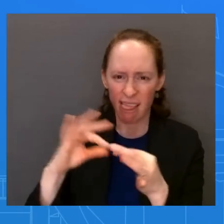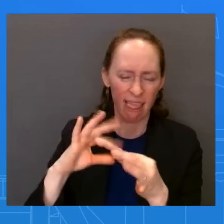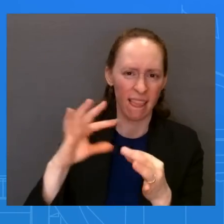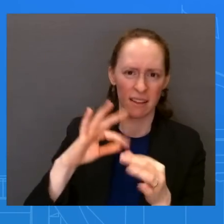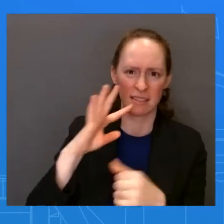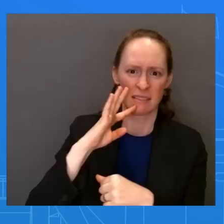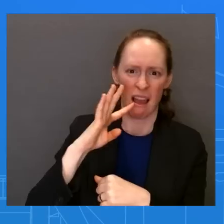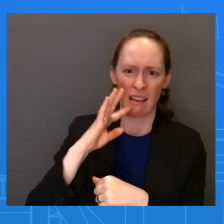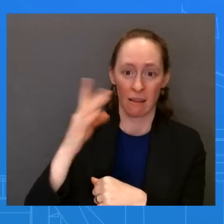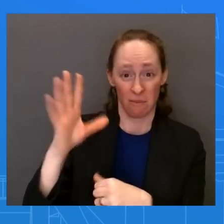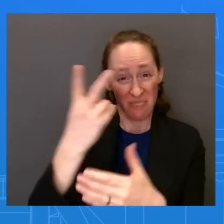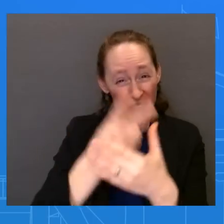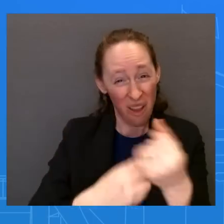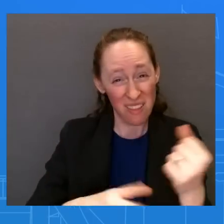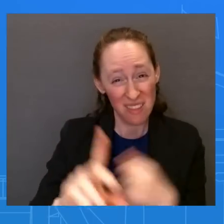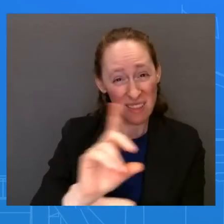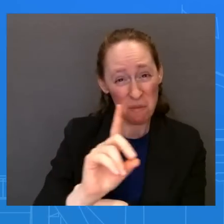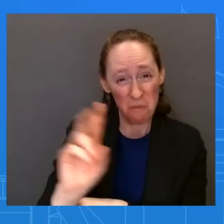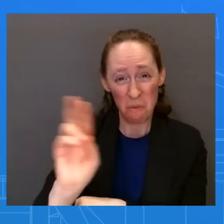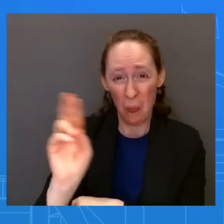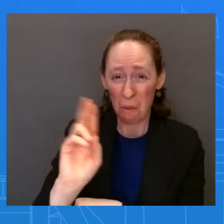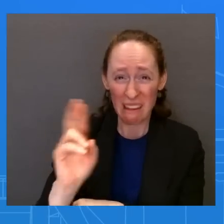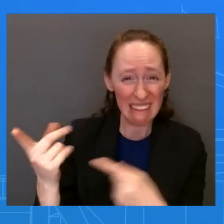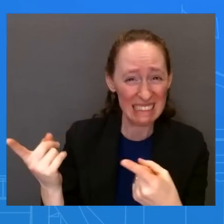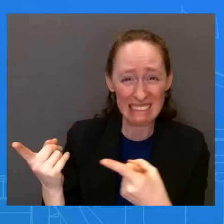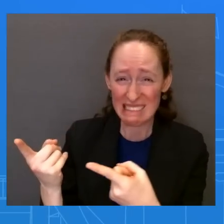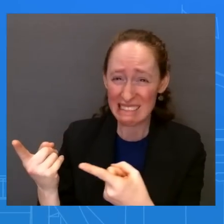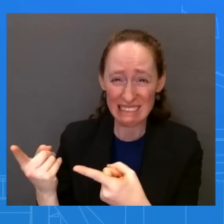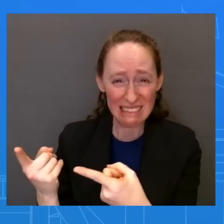Ms. Jean-Pierre: So, look, we have -- we've said this before, and I think I said it the --